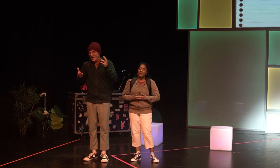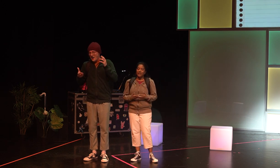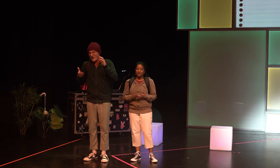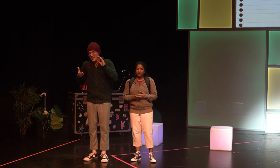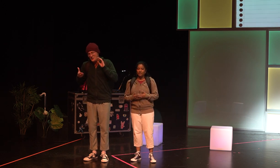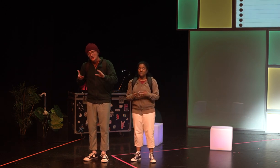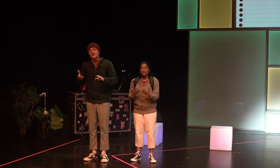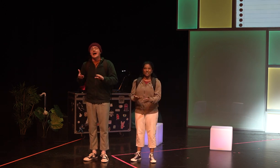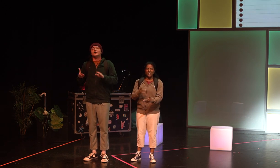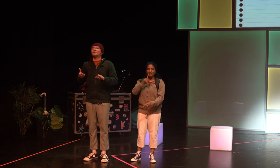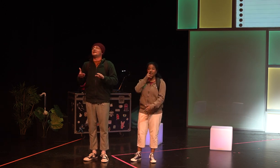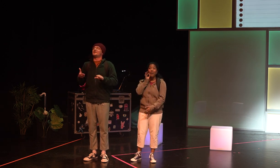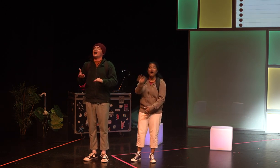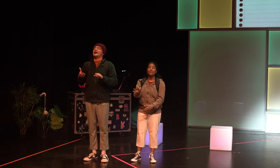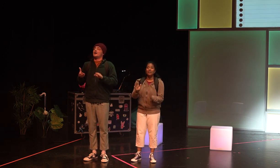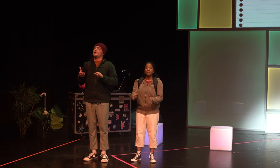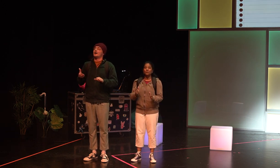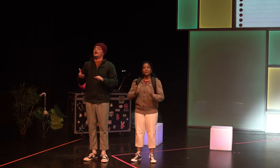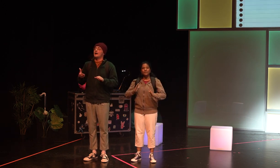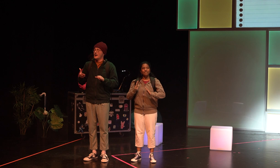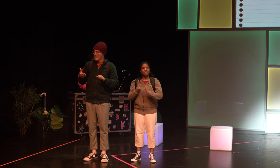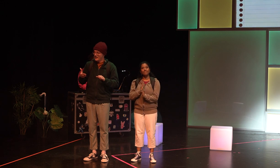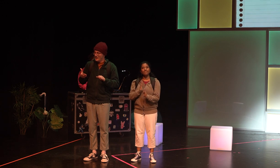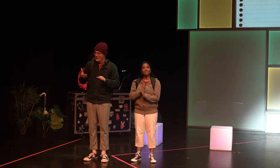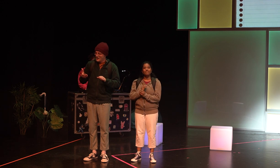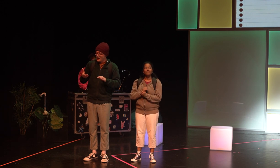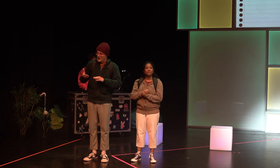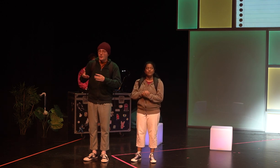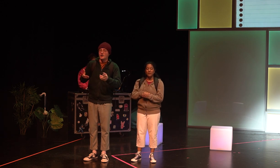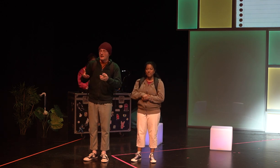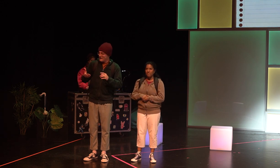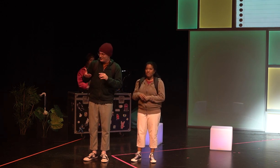brilliantly, but today I just need to stay lowkey. We wander around for a